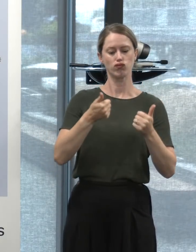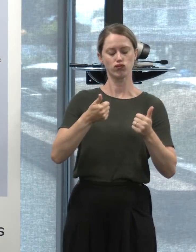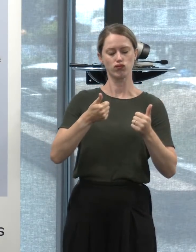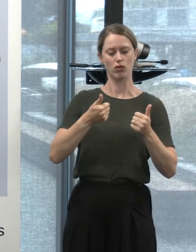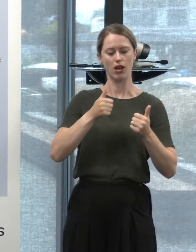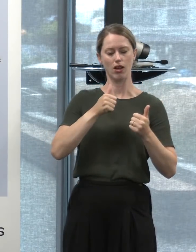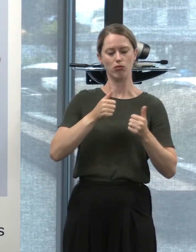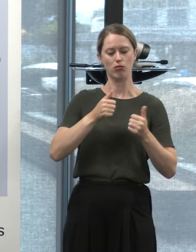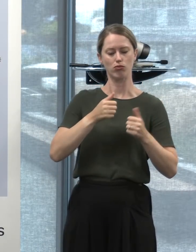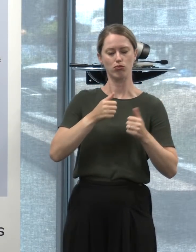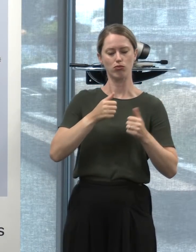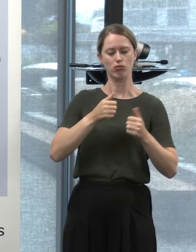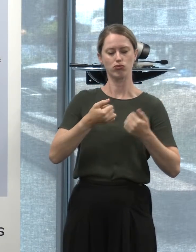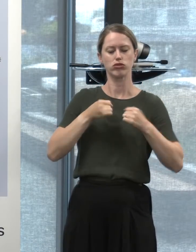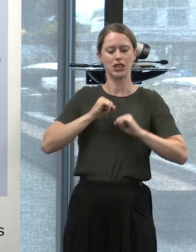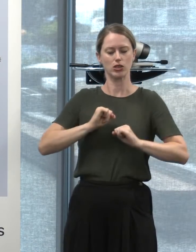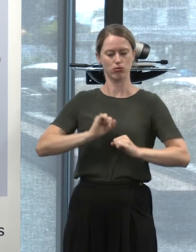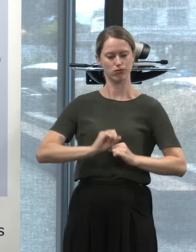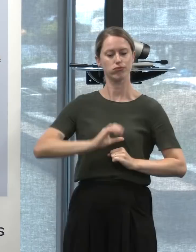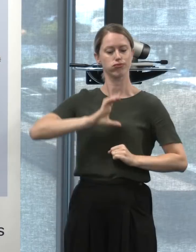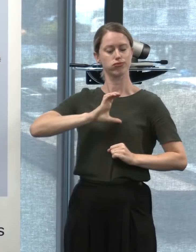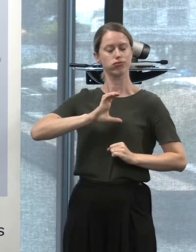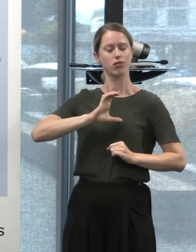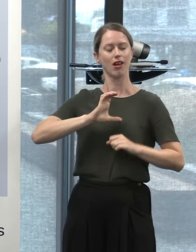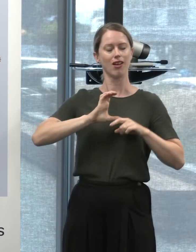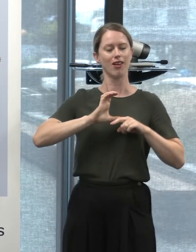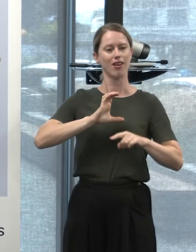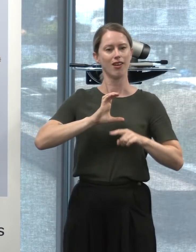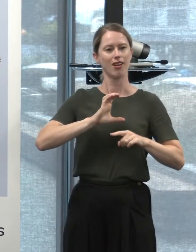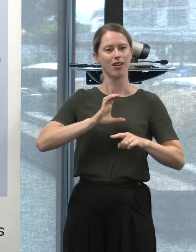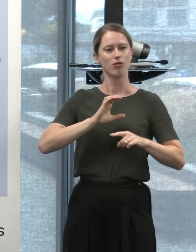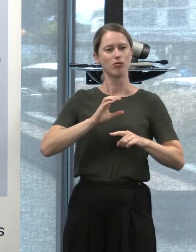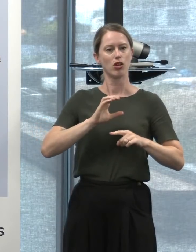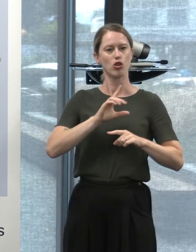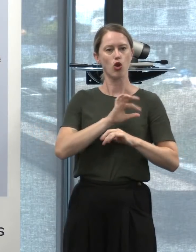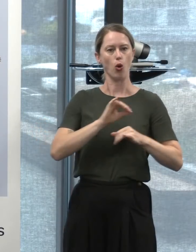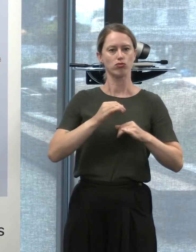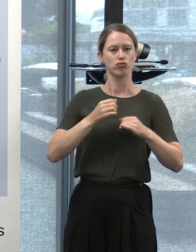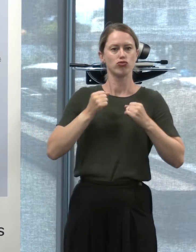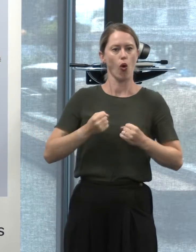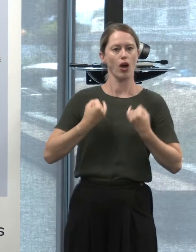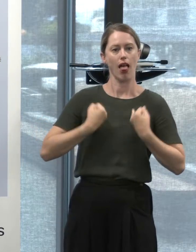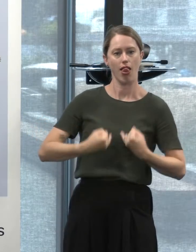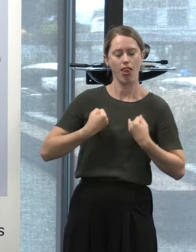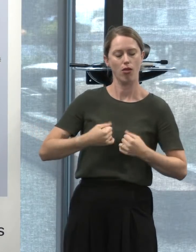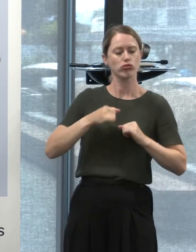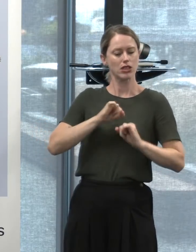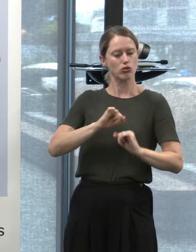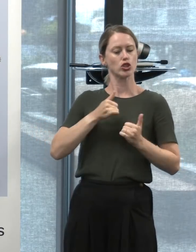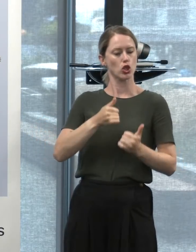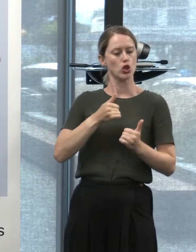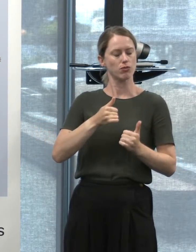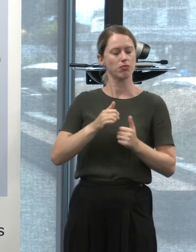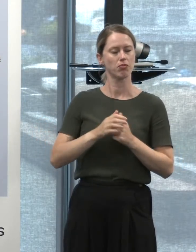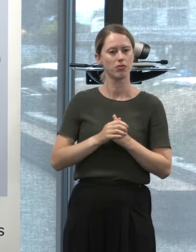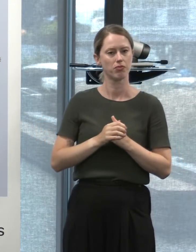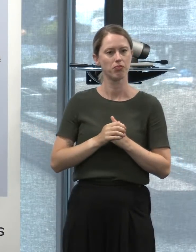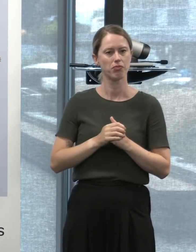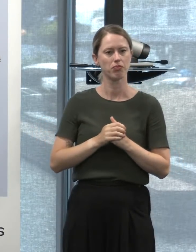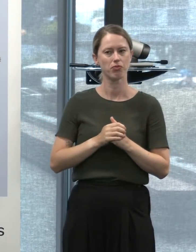are fully vaccinated with two doses of the Pfizer vaccine are well protected if they are infected with Omicron.